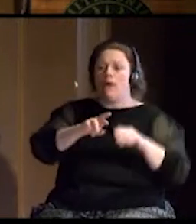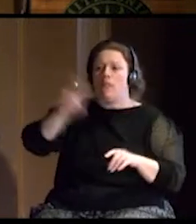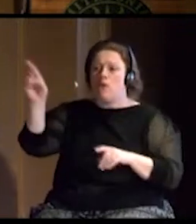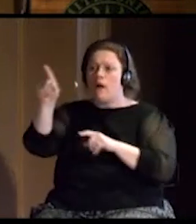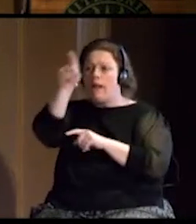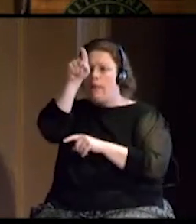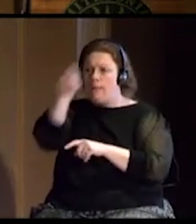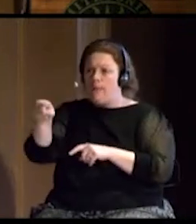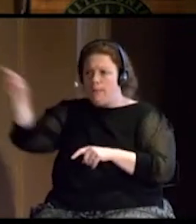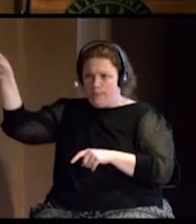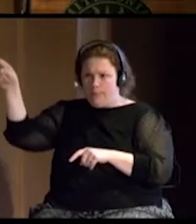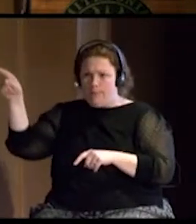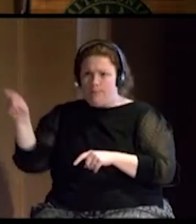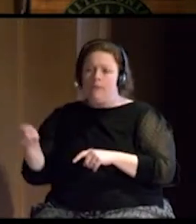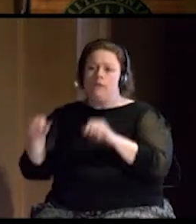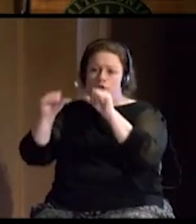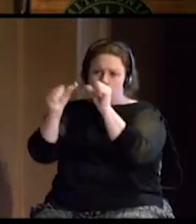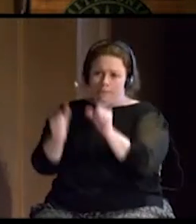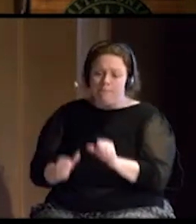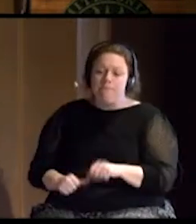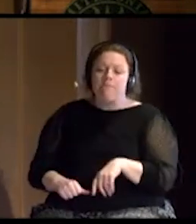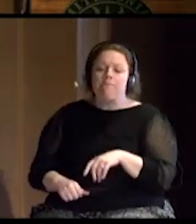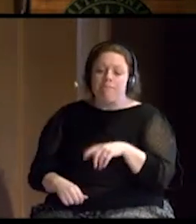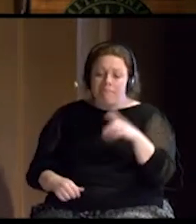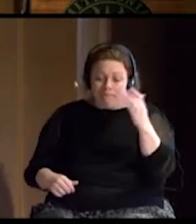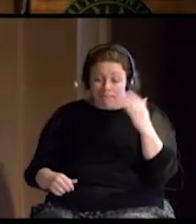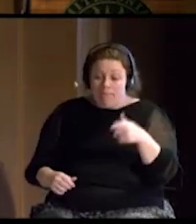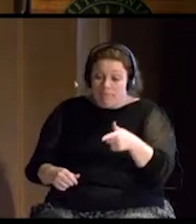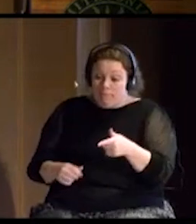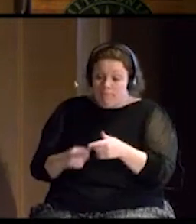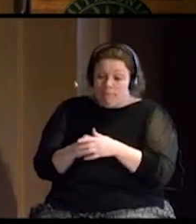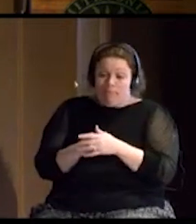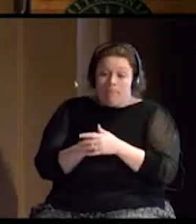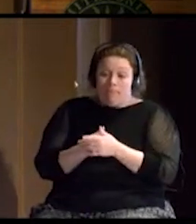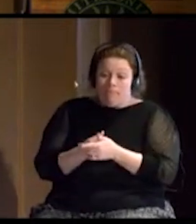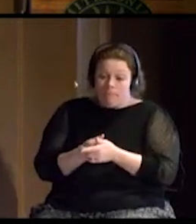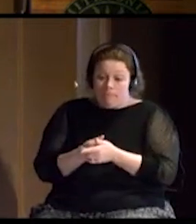Now what is most remarkable here is that red branches that turn blue,